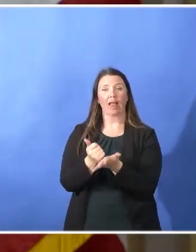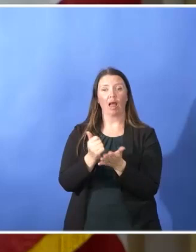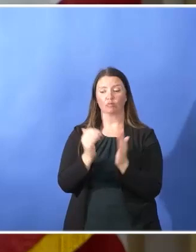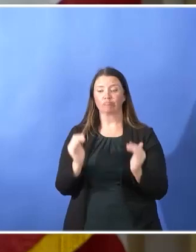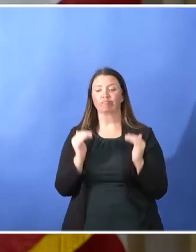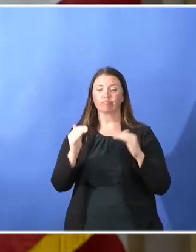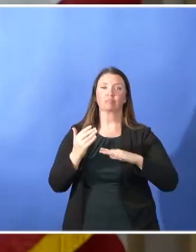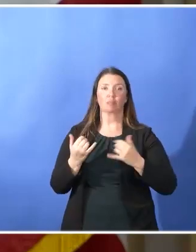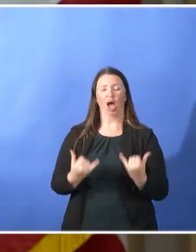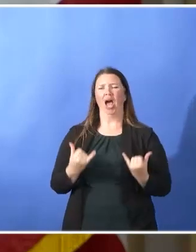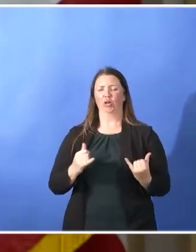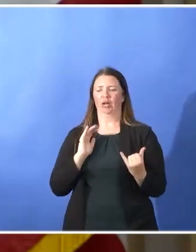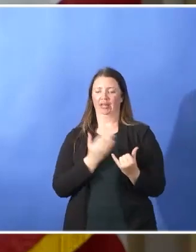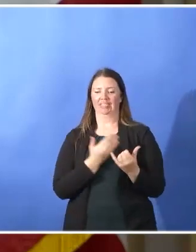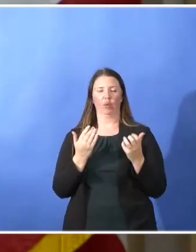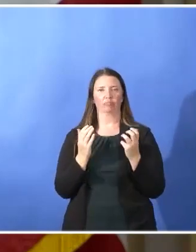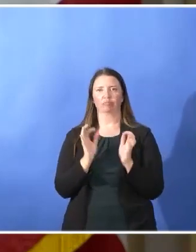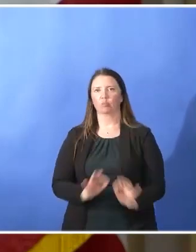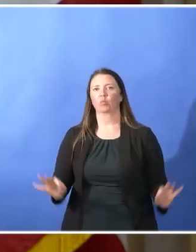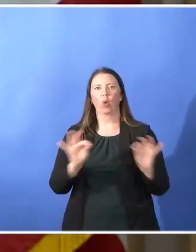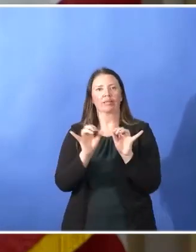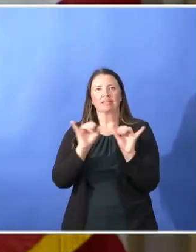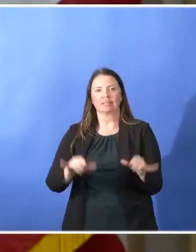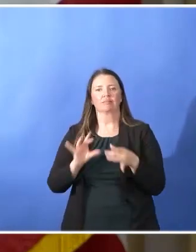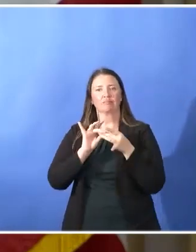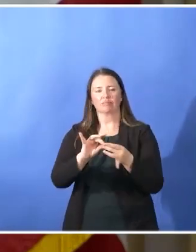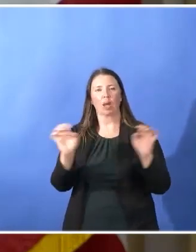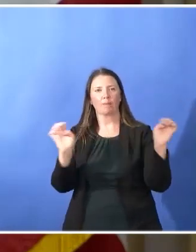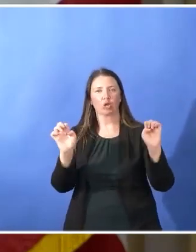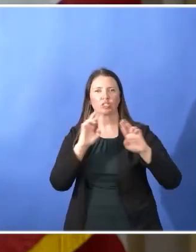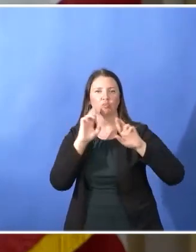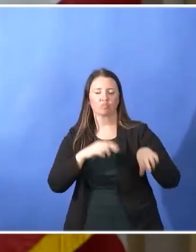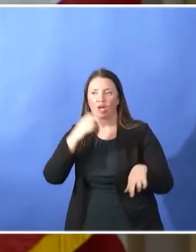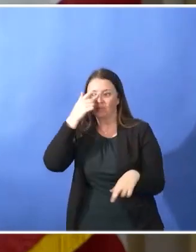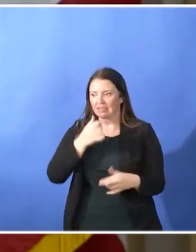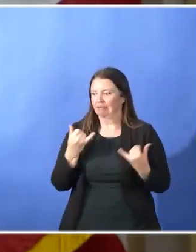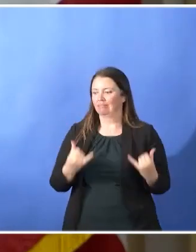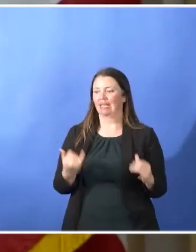WEATHER EVENTS, IT'S ESSENTIAL WE DO SO. THANK YOU TO THE STAFF